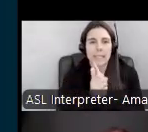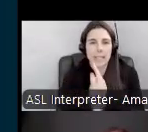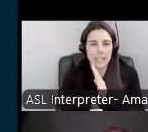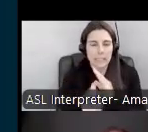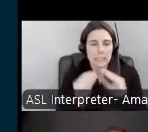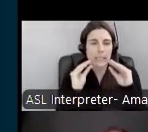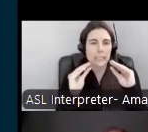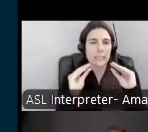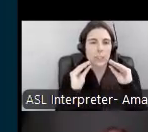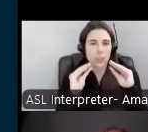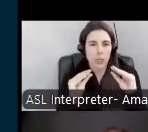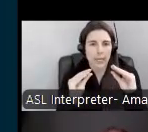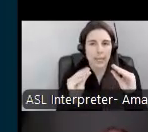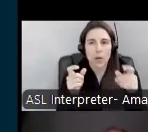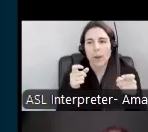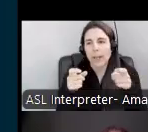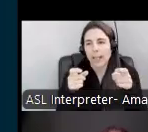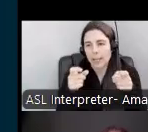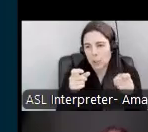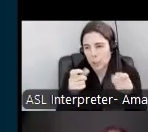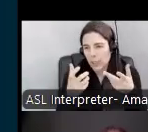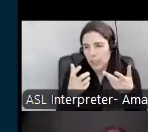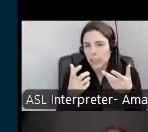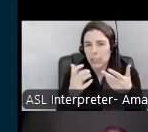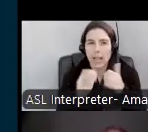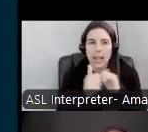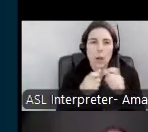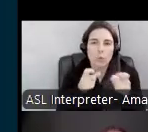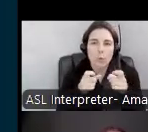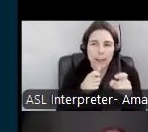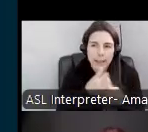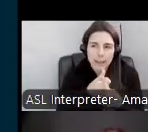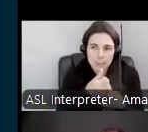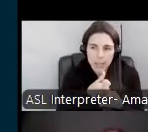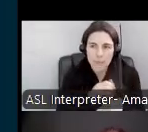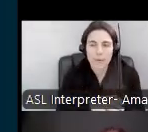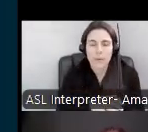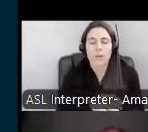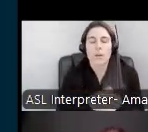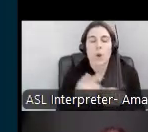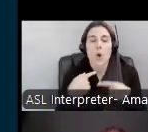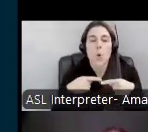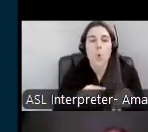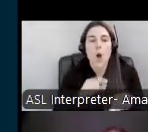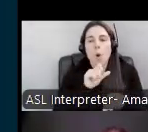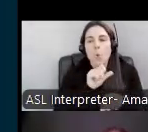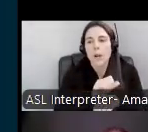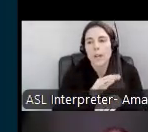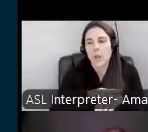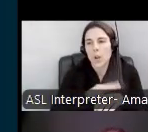those being able to regulate himself while they're still working on language development, because he can't do a lot of